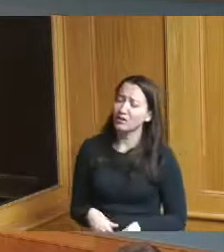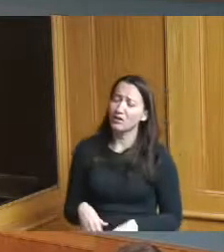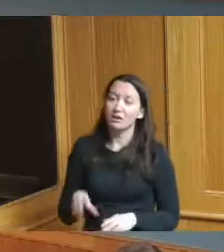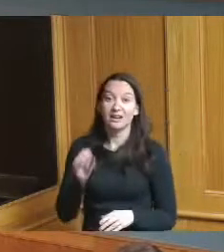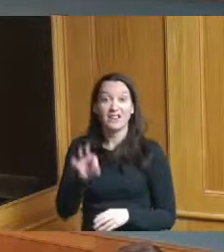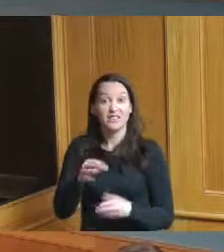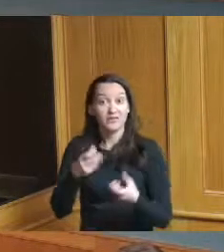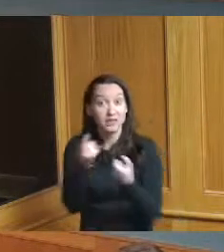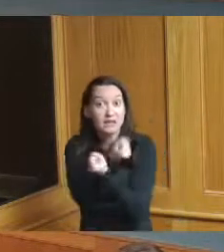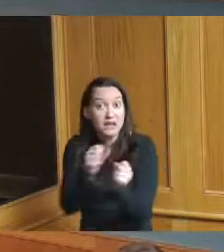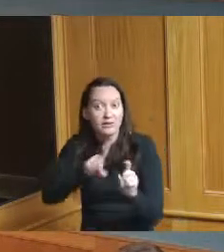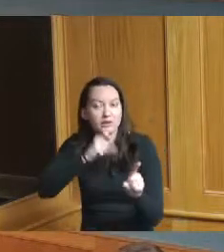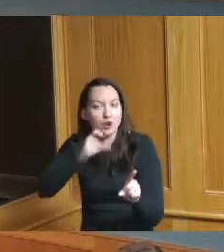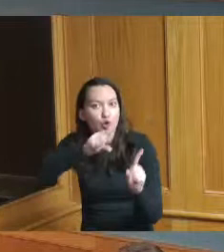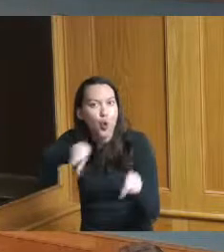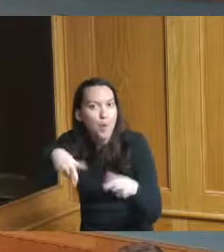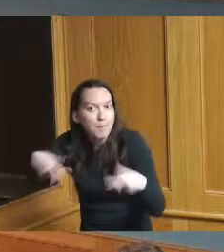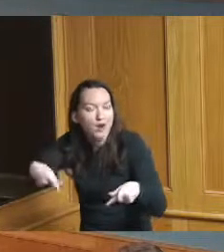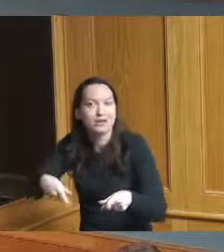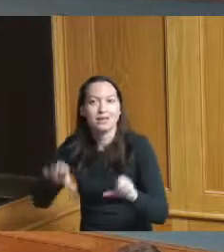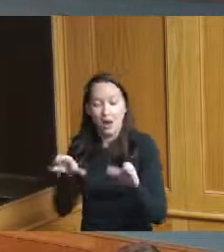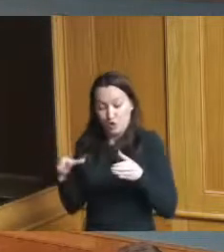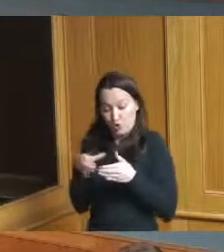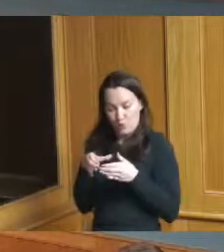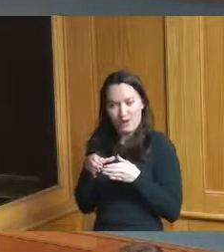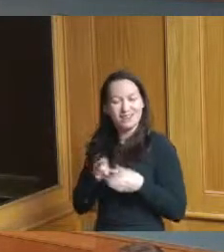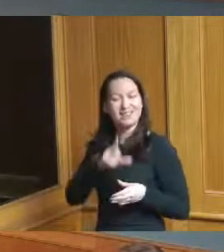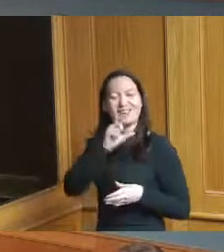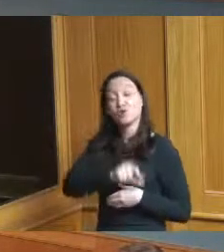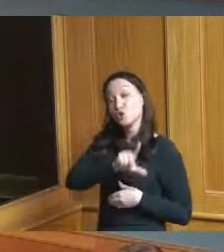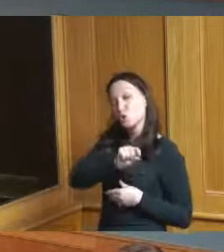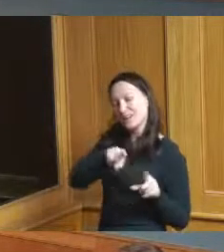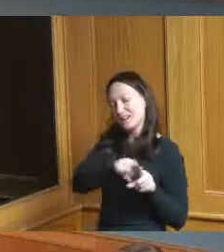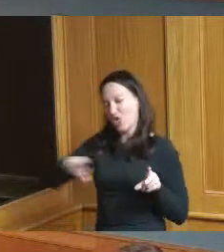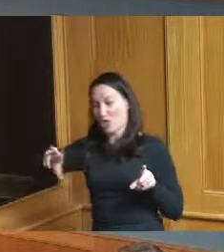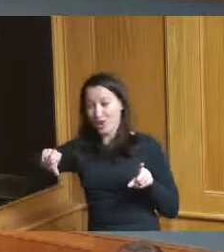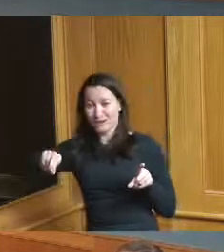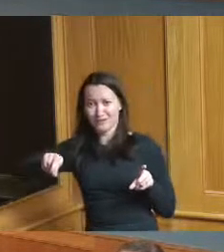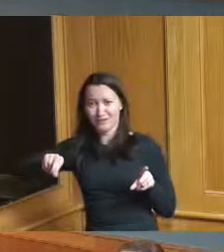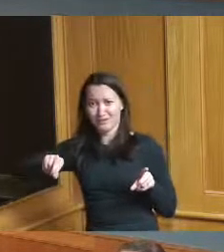to parties that group we're talking about that 20s to 30s they do all those things yes